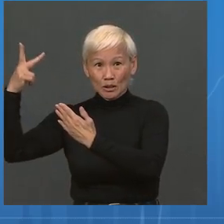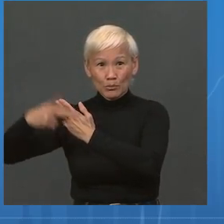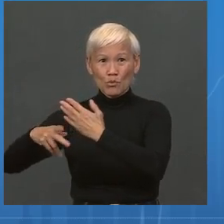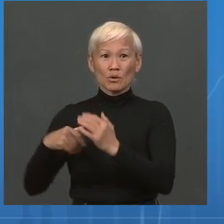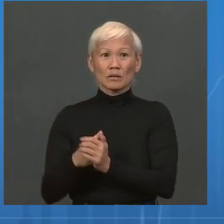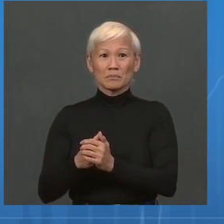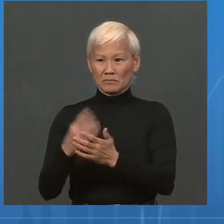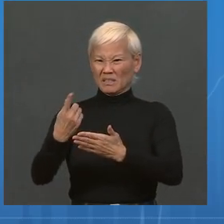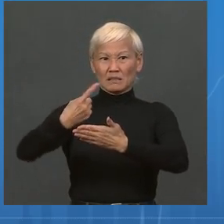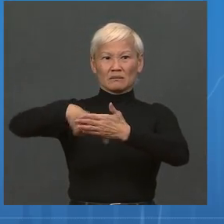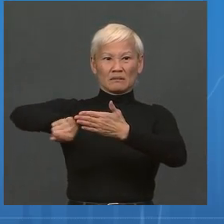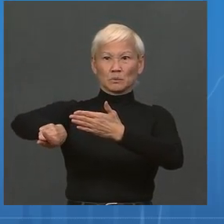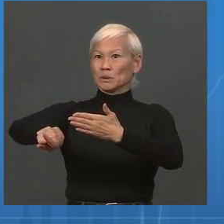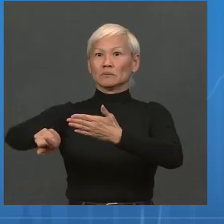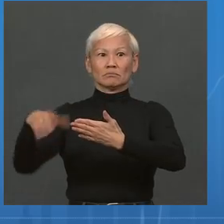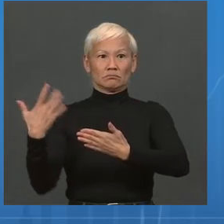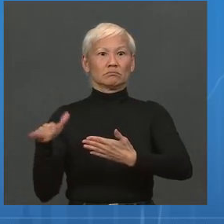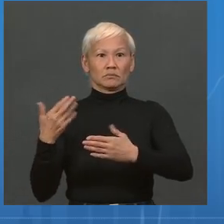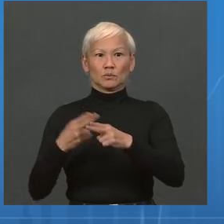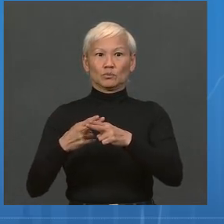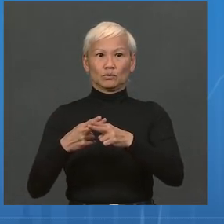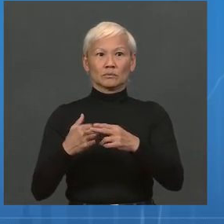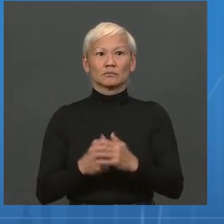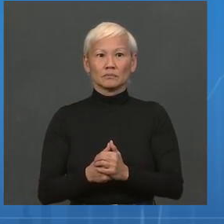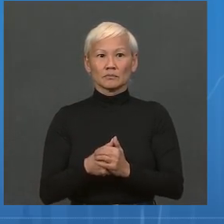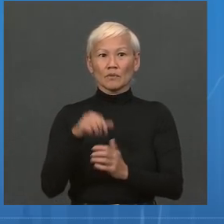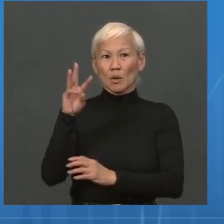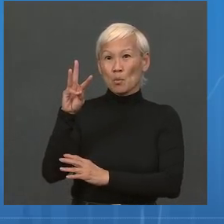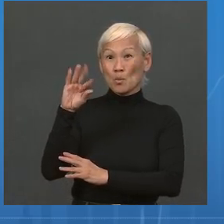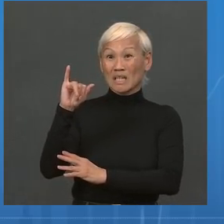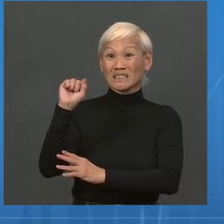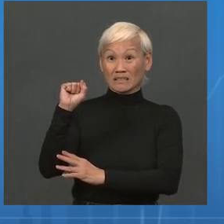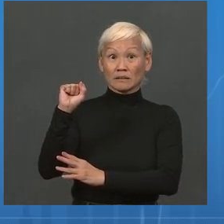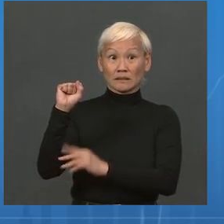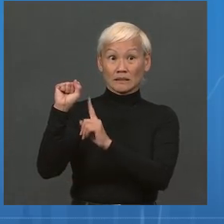In Milwaukee, Children's Wisconsin will host vaccination clinics at regional sites